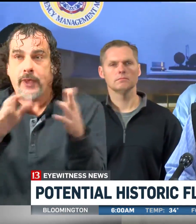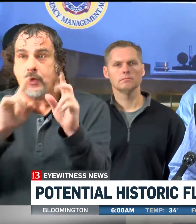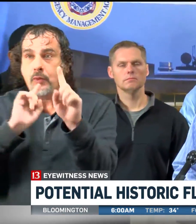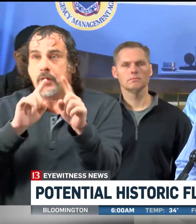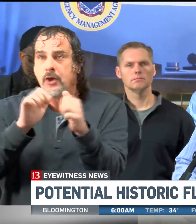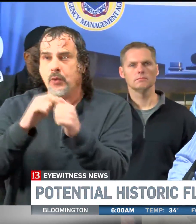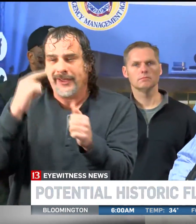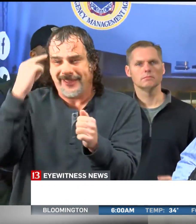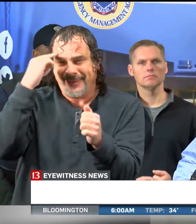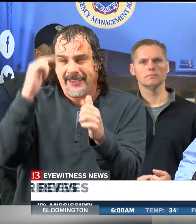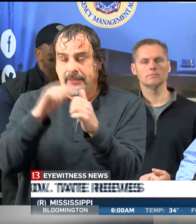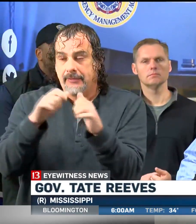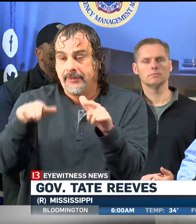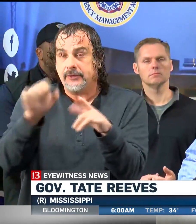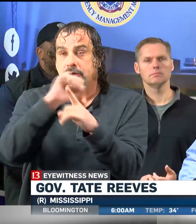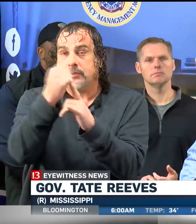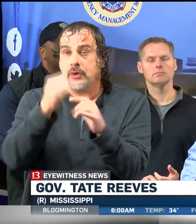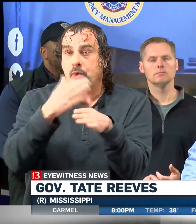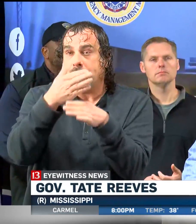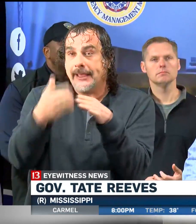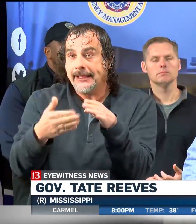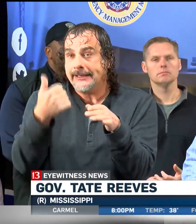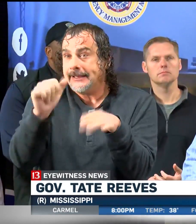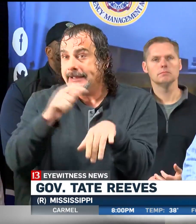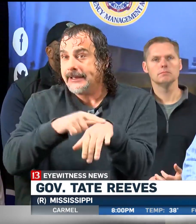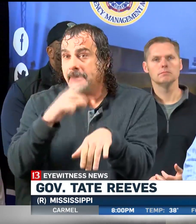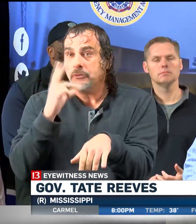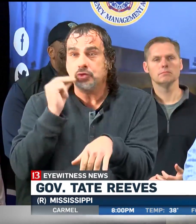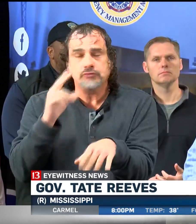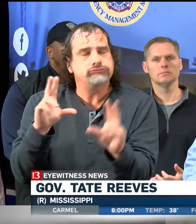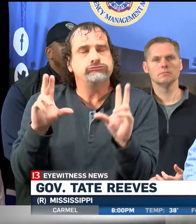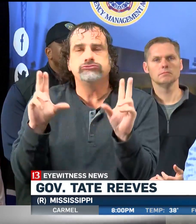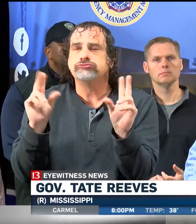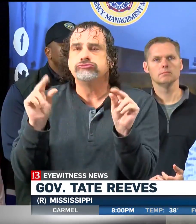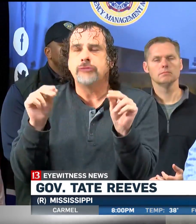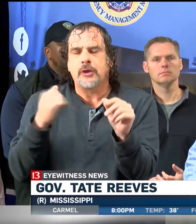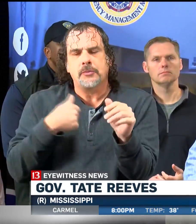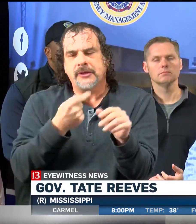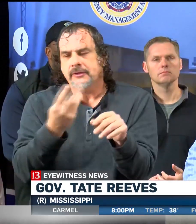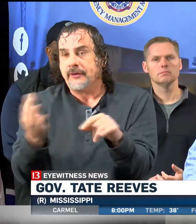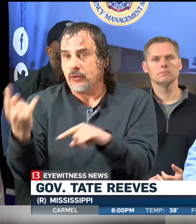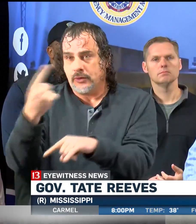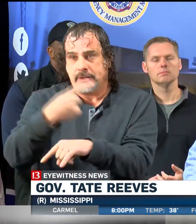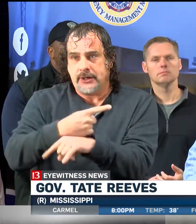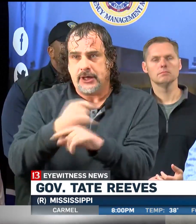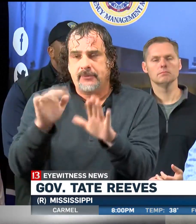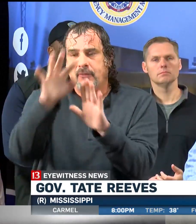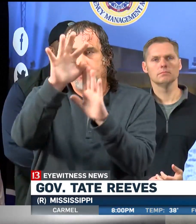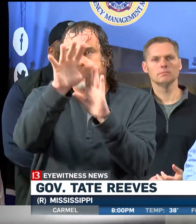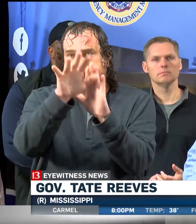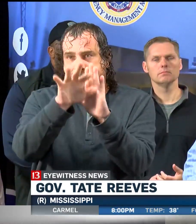IN AND MORE FLOODING. WE DO NOT ANTICIPATE THE SITUATION TO END ANY TIME SOON.